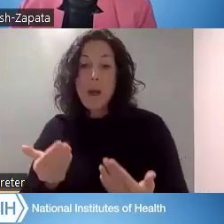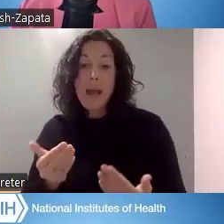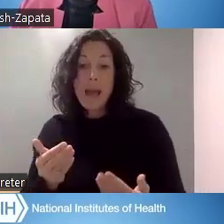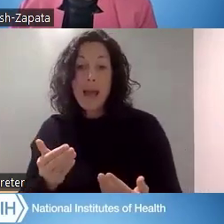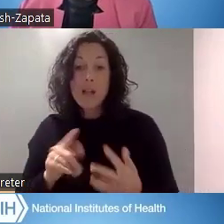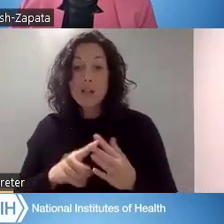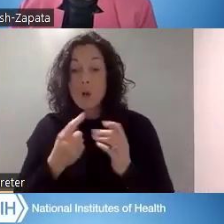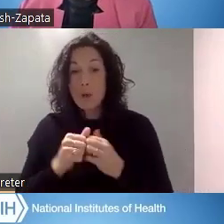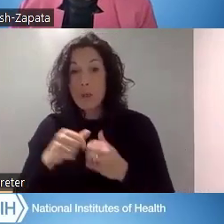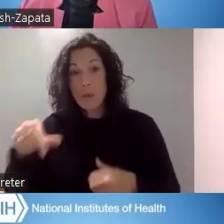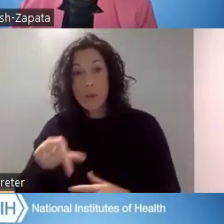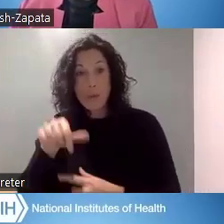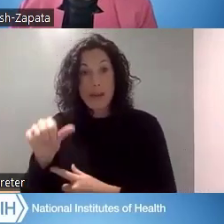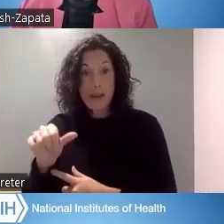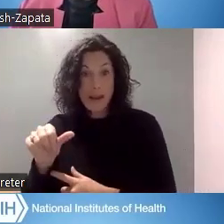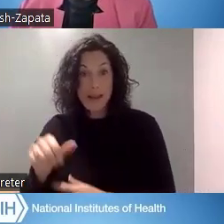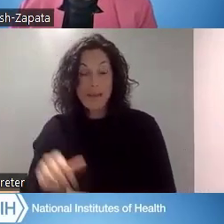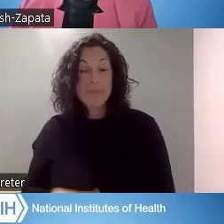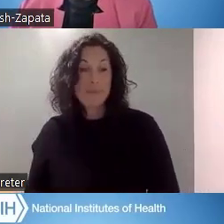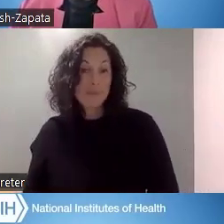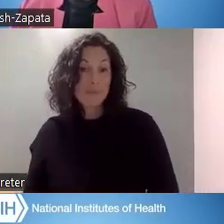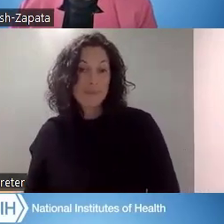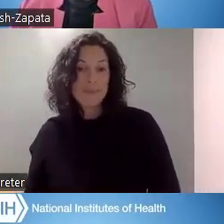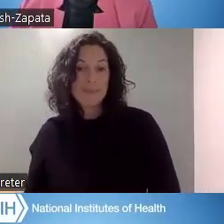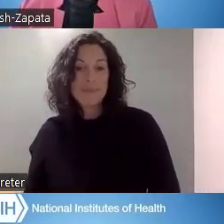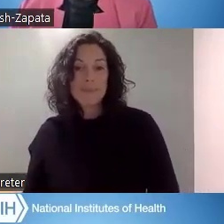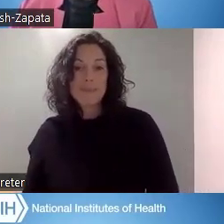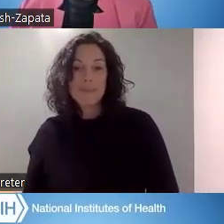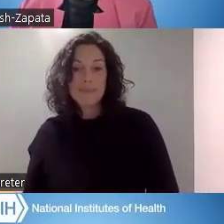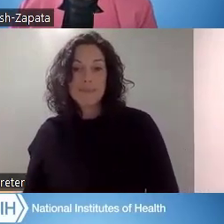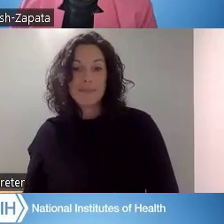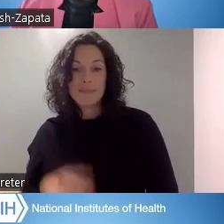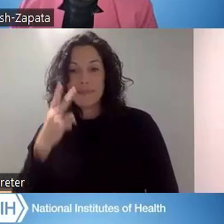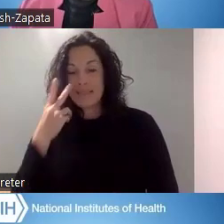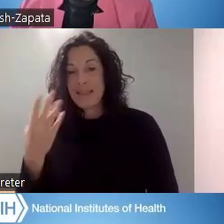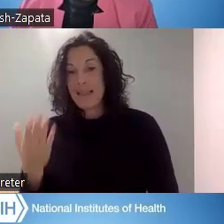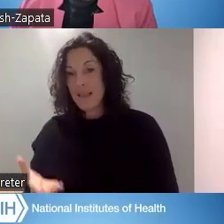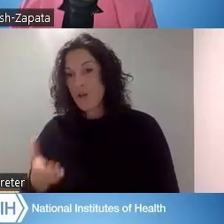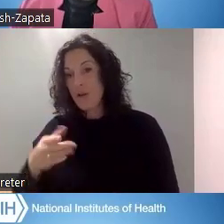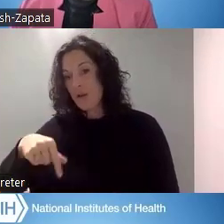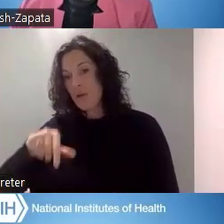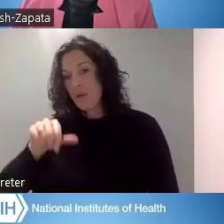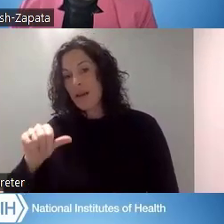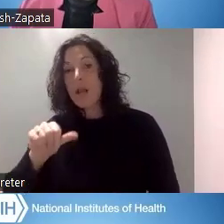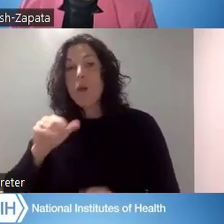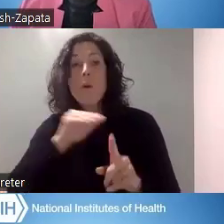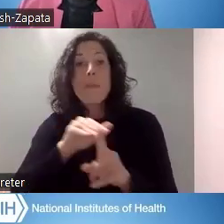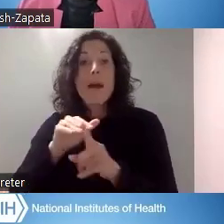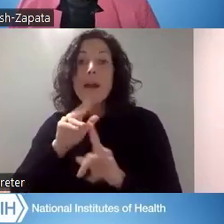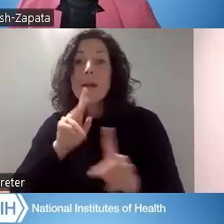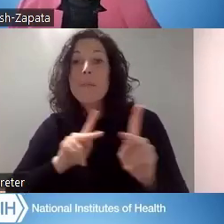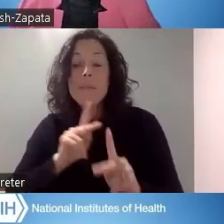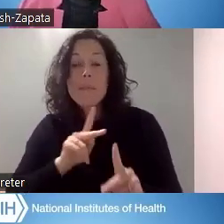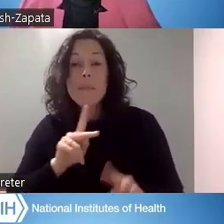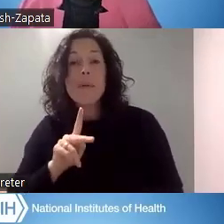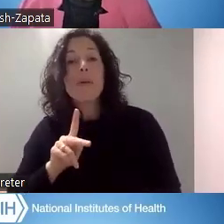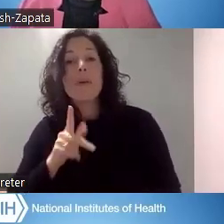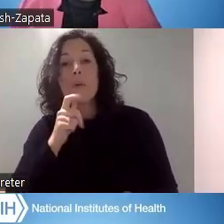with some of the questions that we've received in Q&A feature. A reminder to those in the live presentation